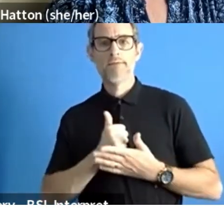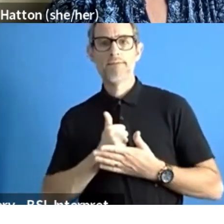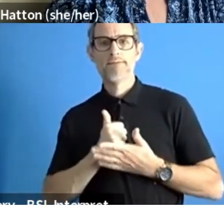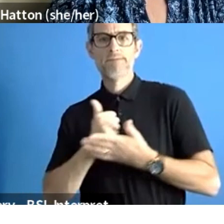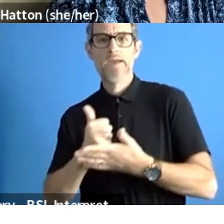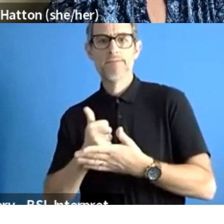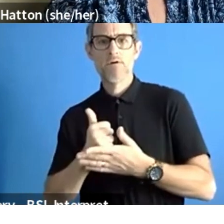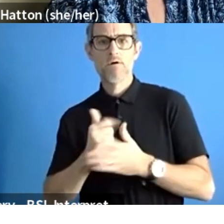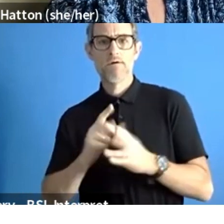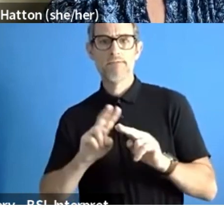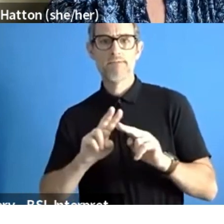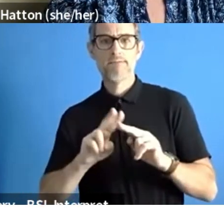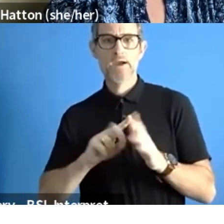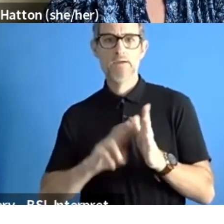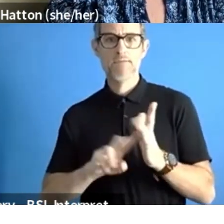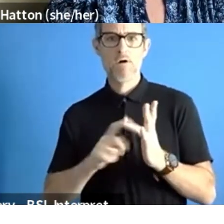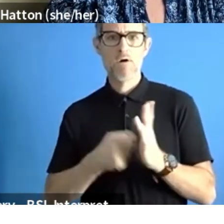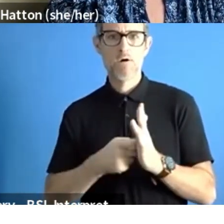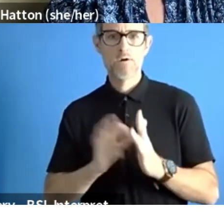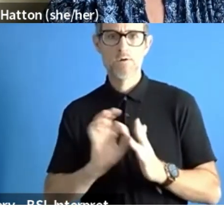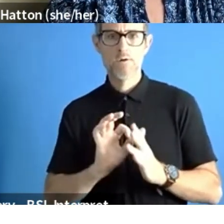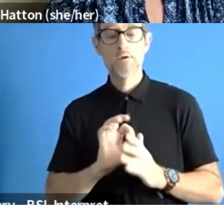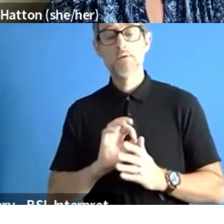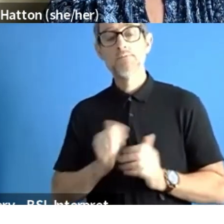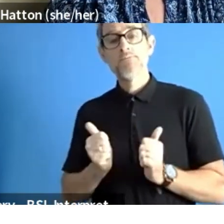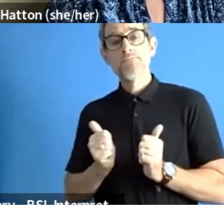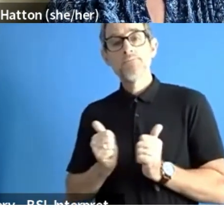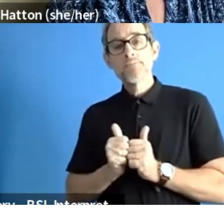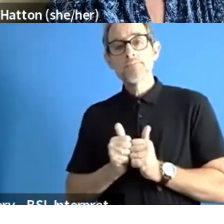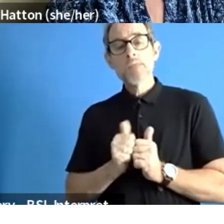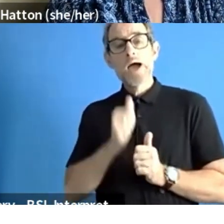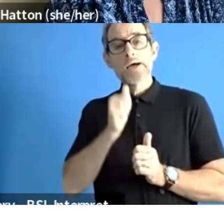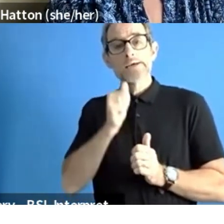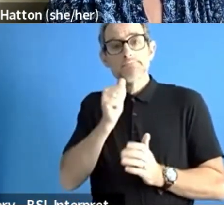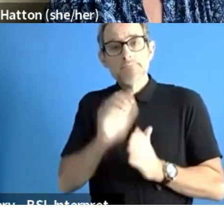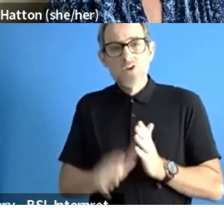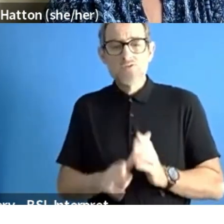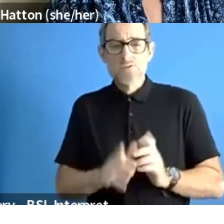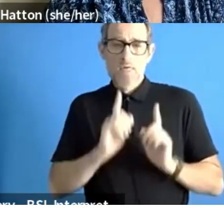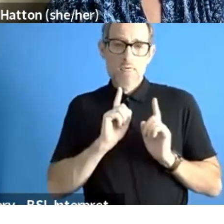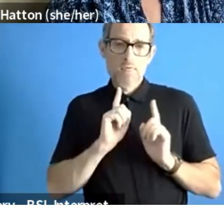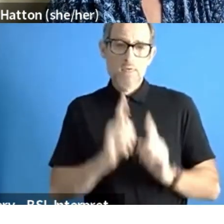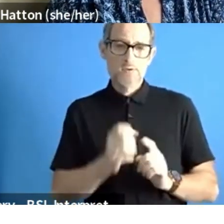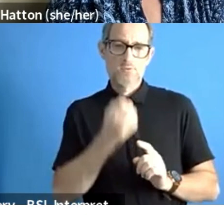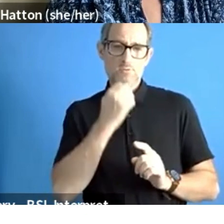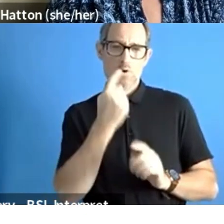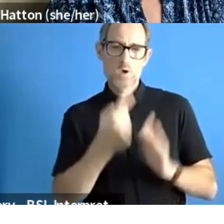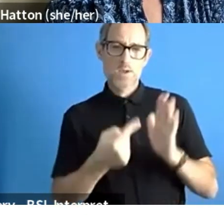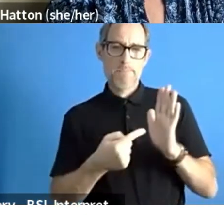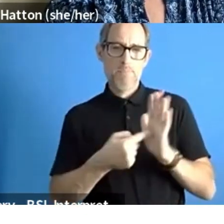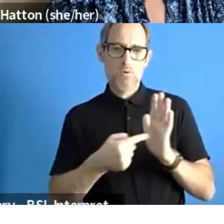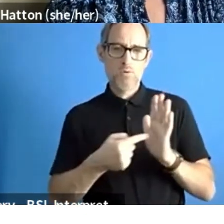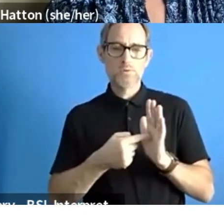Yeah, absolutely. Lived experience, there's no electronic substitute for it.